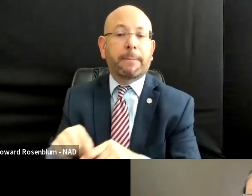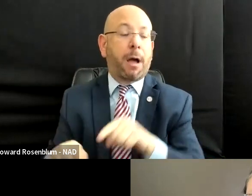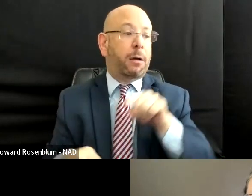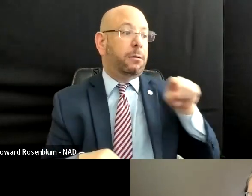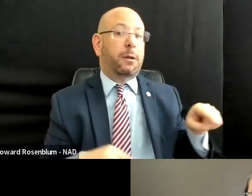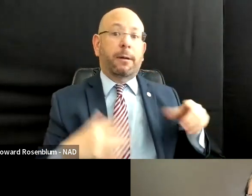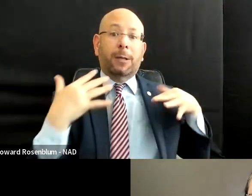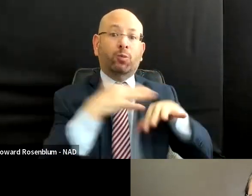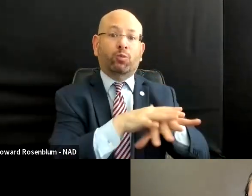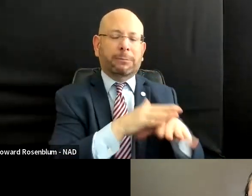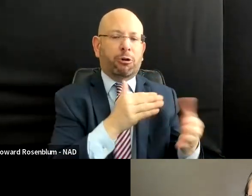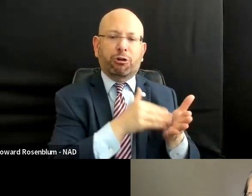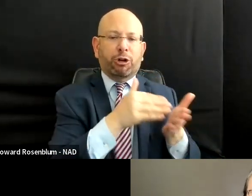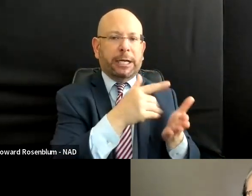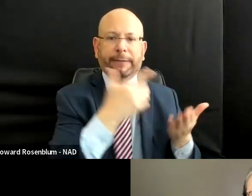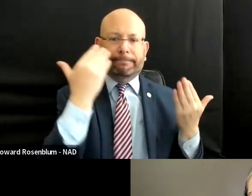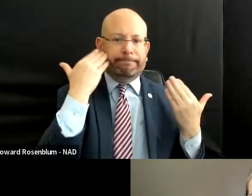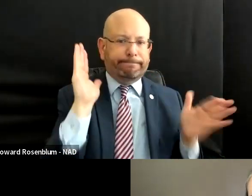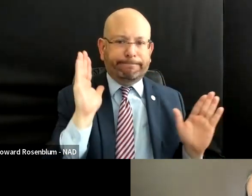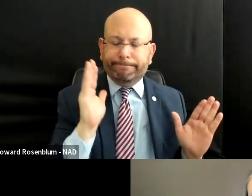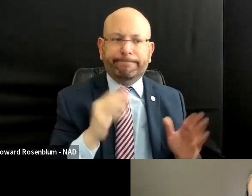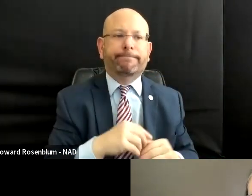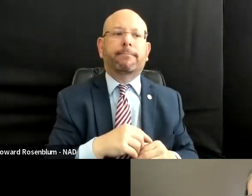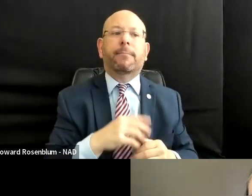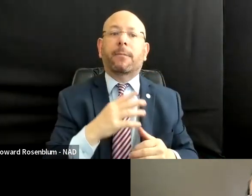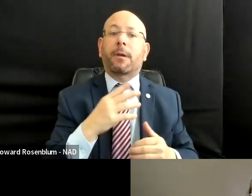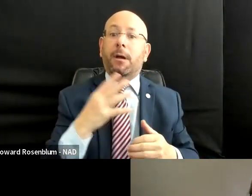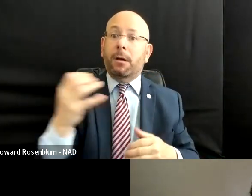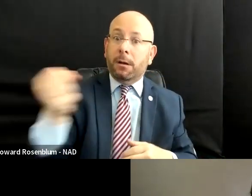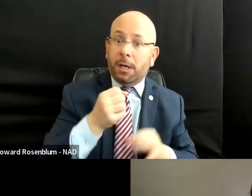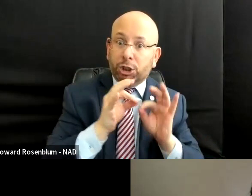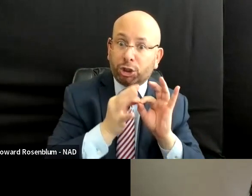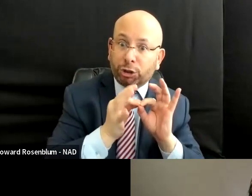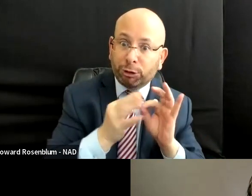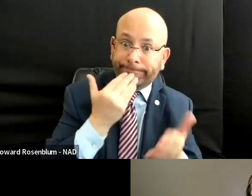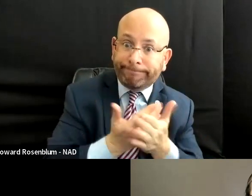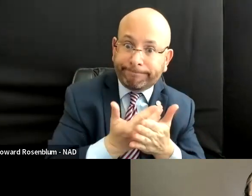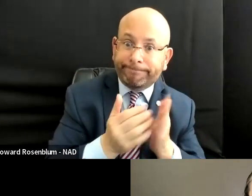in their schools. Typically there are Deaf programs in schools, they I understand what's going on or the Deaf